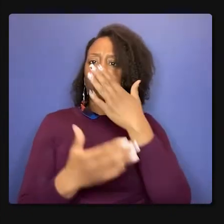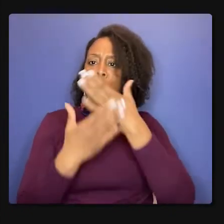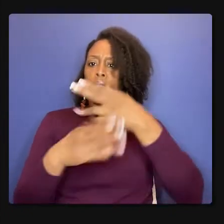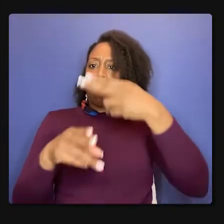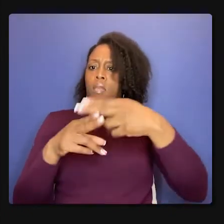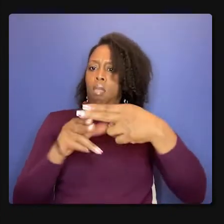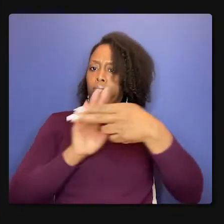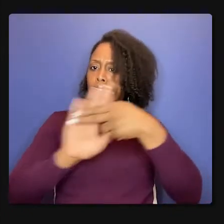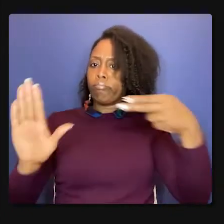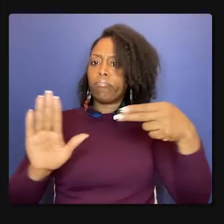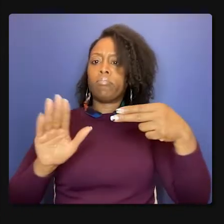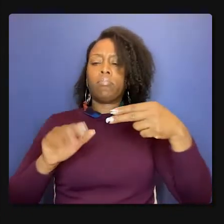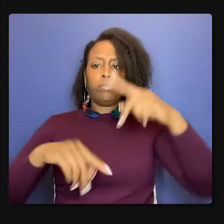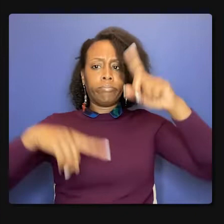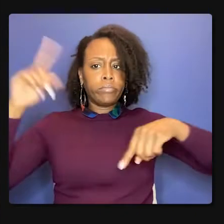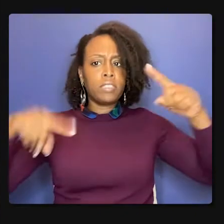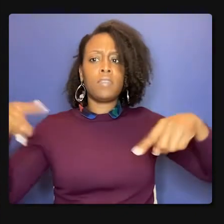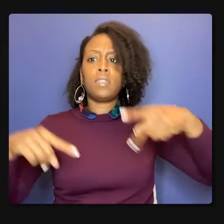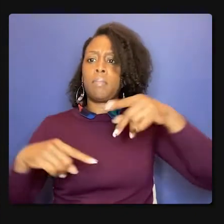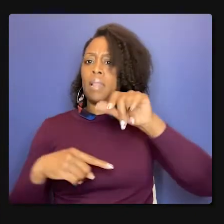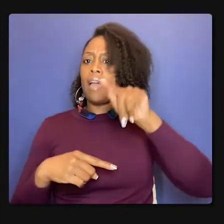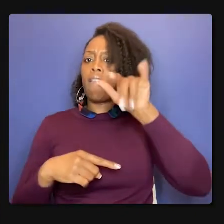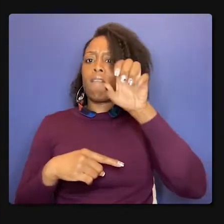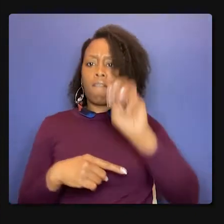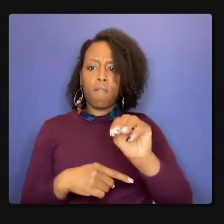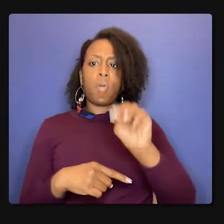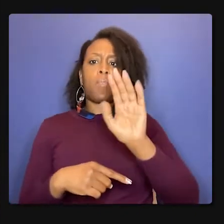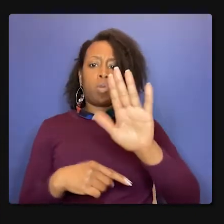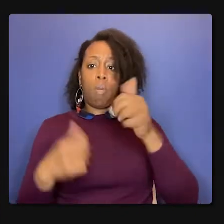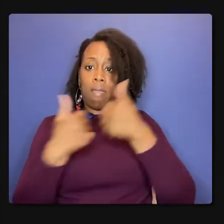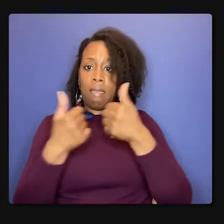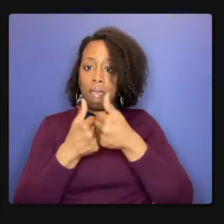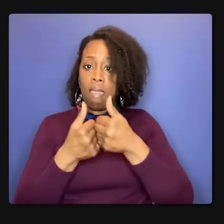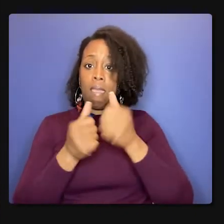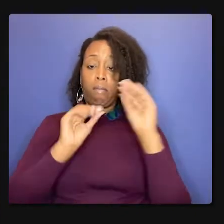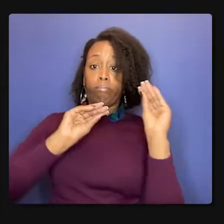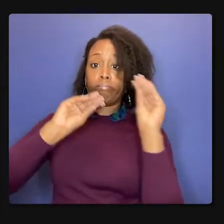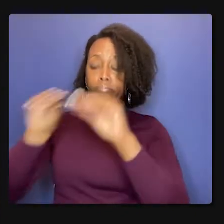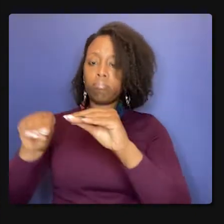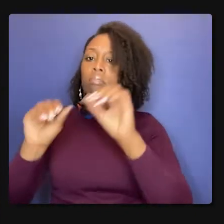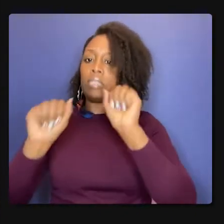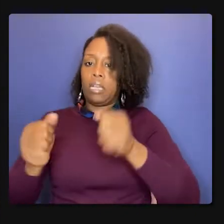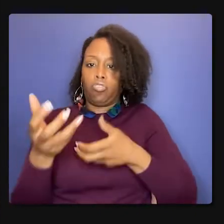Xbox is one of the most trusted, credible and diverse platforms to launch your game on.